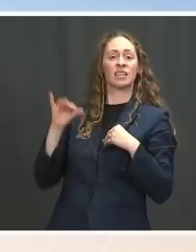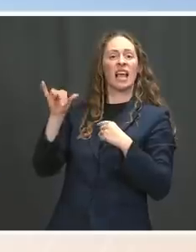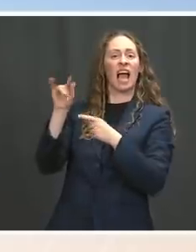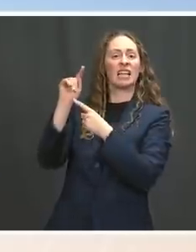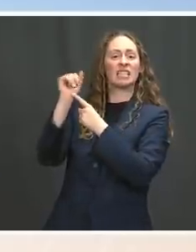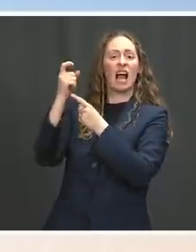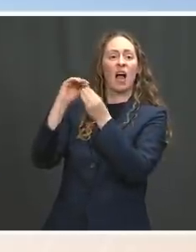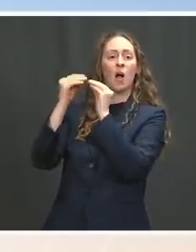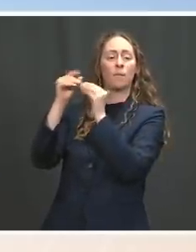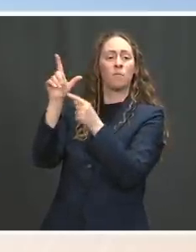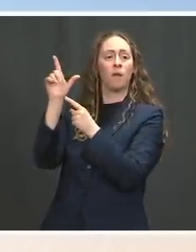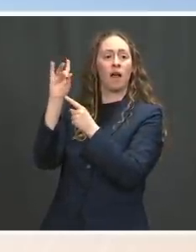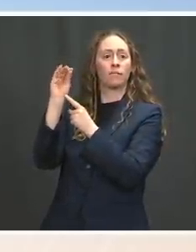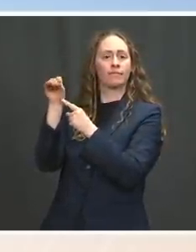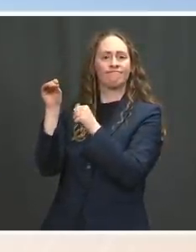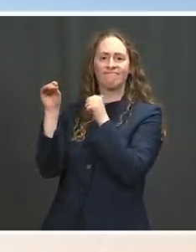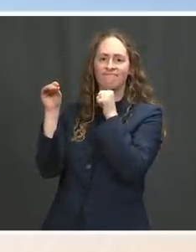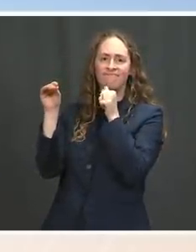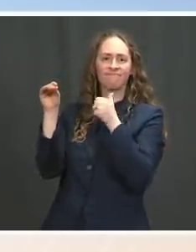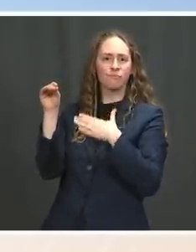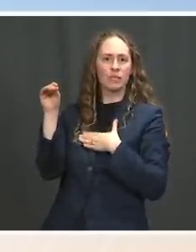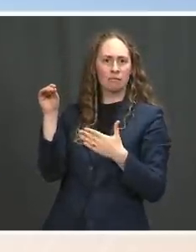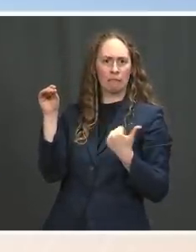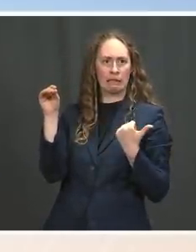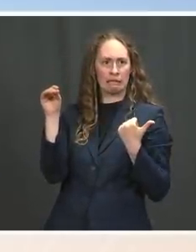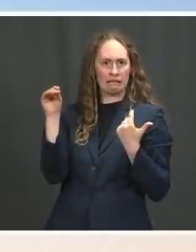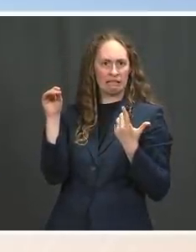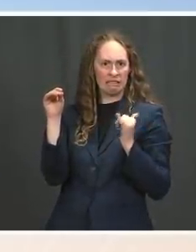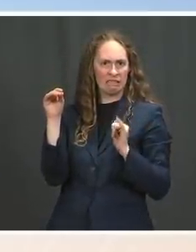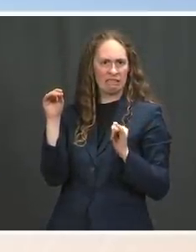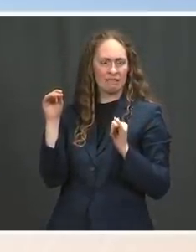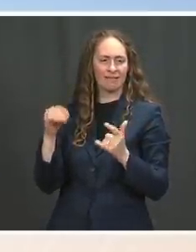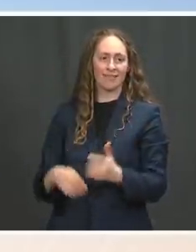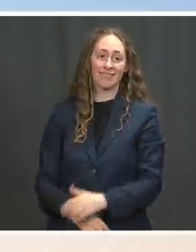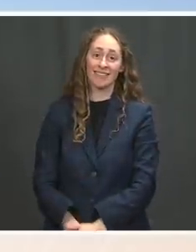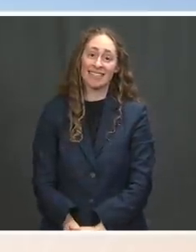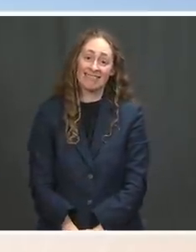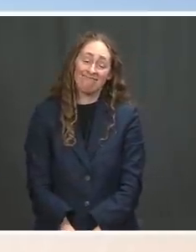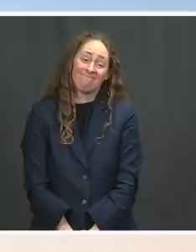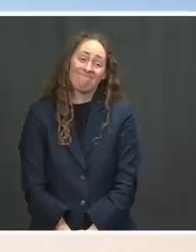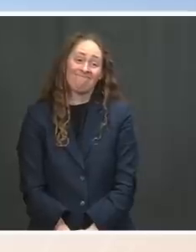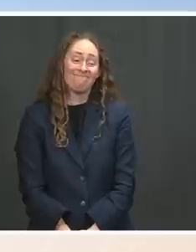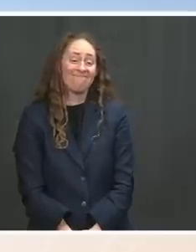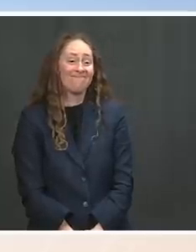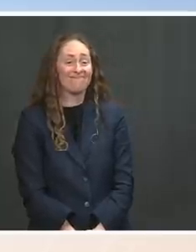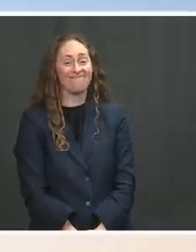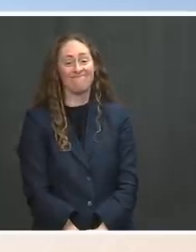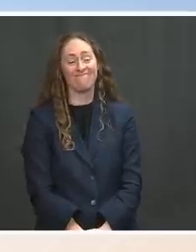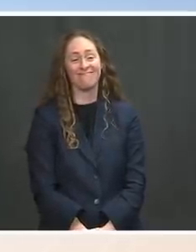The Press: Ms. Psaki: That question is probably more on Republicans to address than it is on the President. He's proposed a way to pay for it.